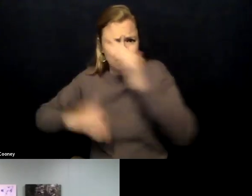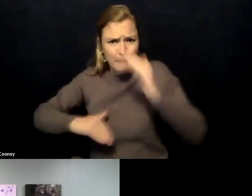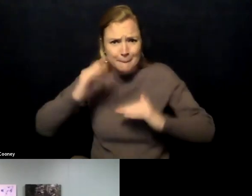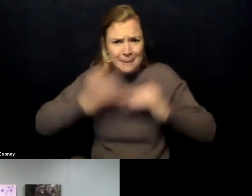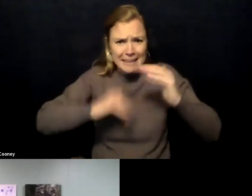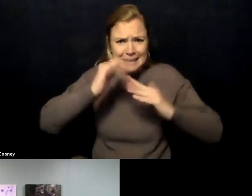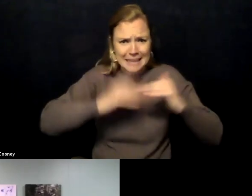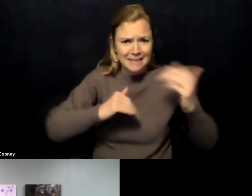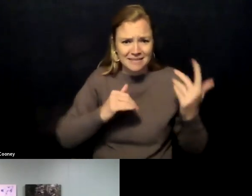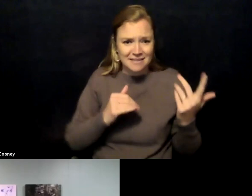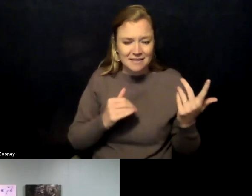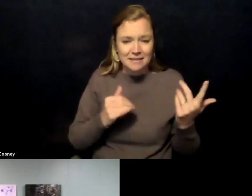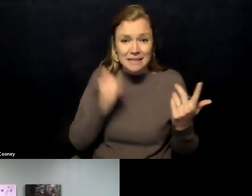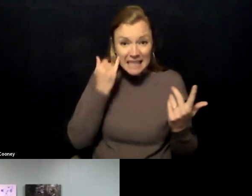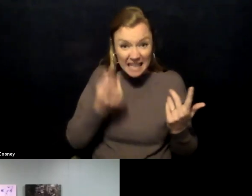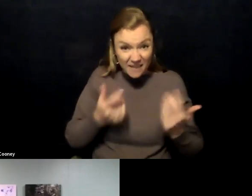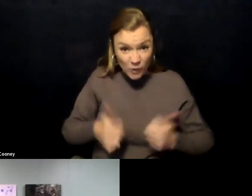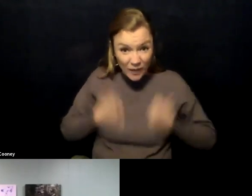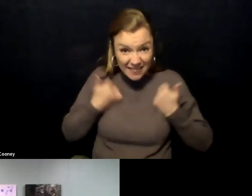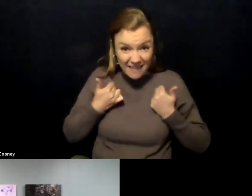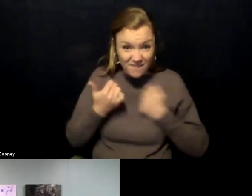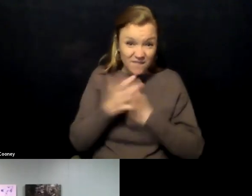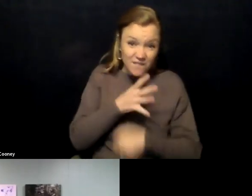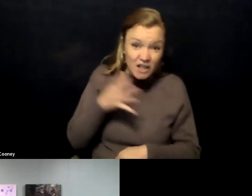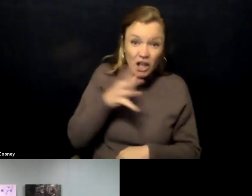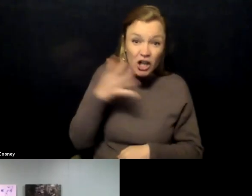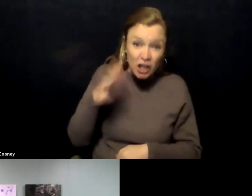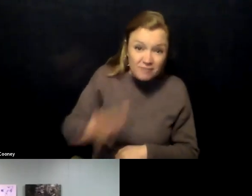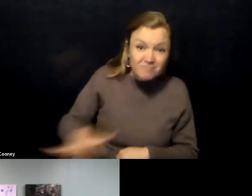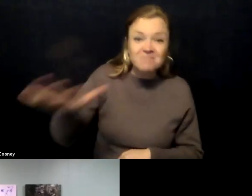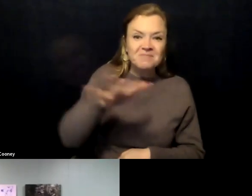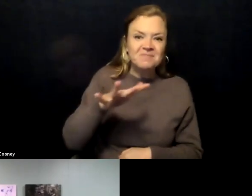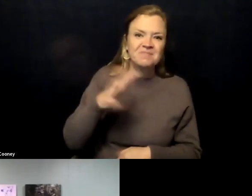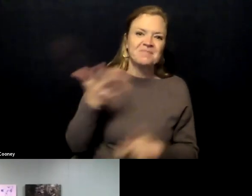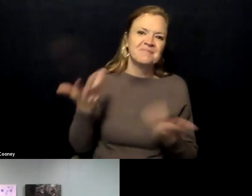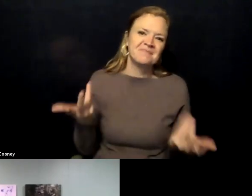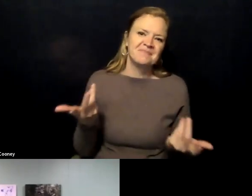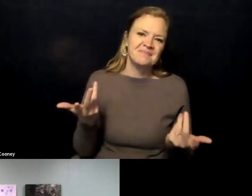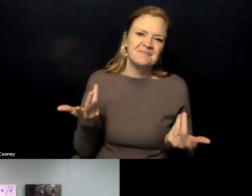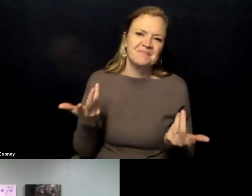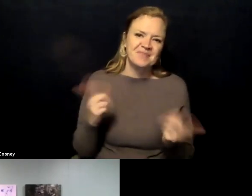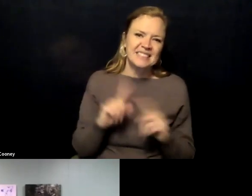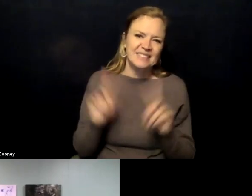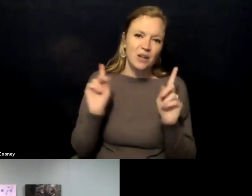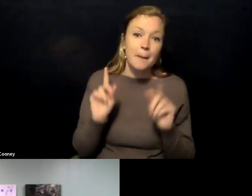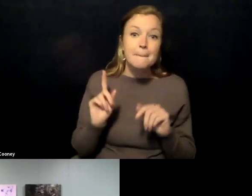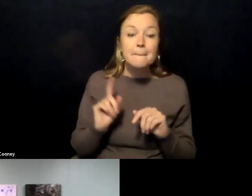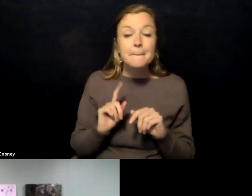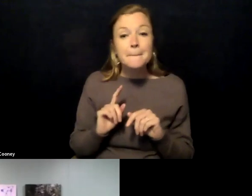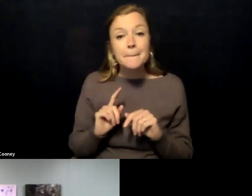it's nothing, it's you know old school, but you know it's very easy to do. You don't